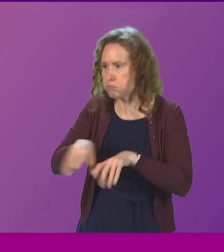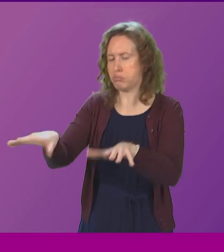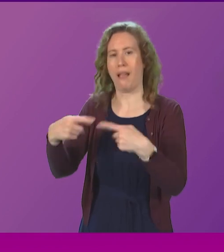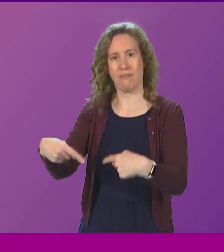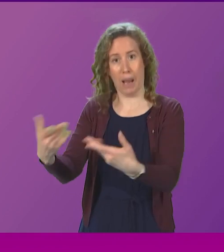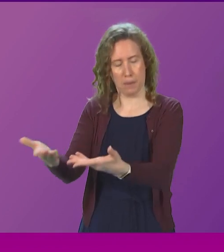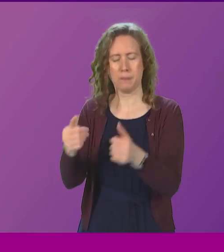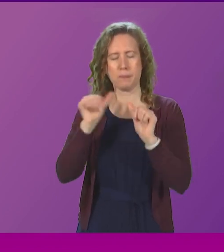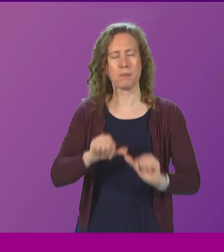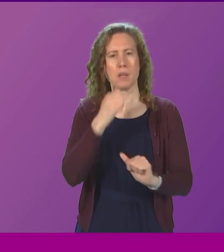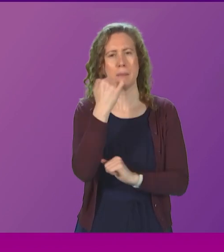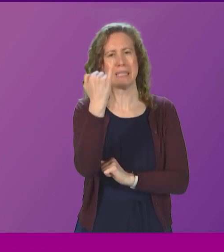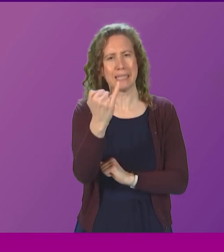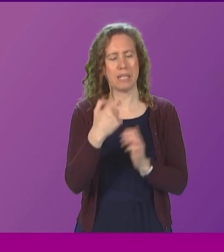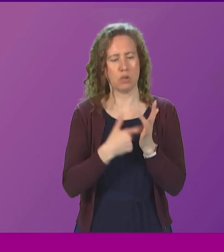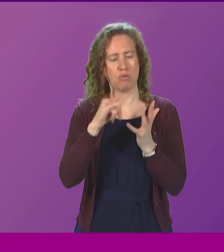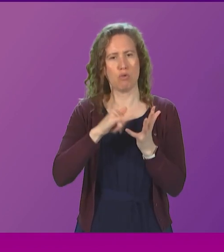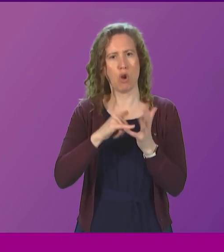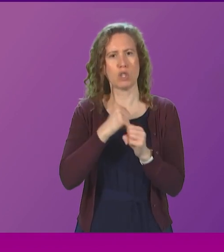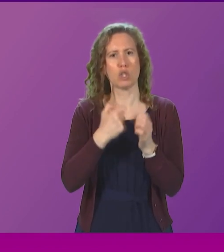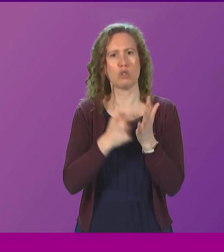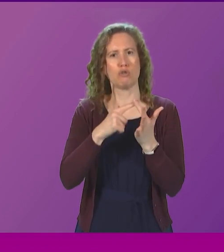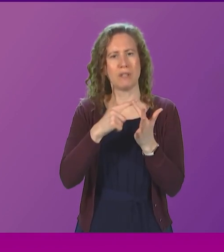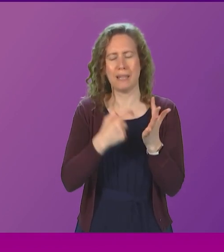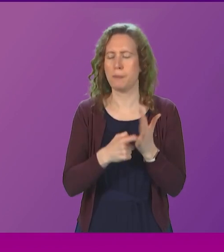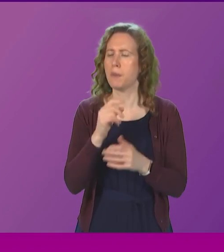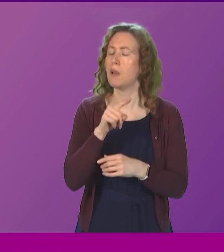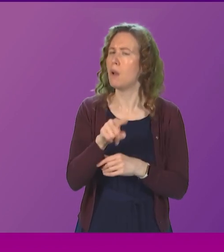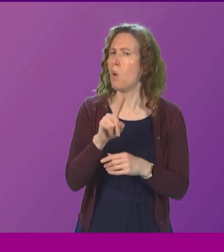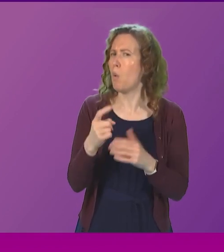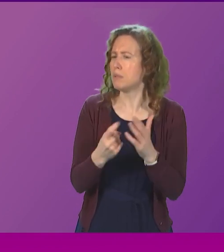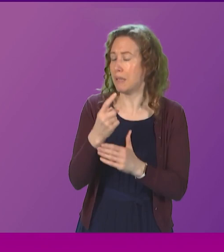can be. To ask the First Minister what impact the Scottish Government’s nature restoration